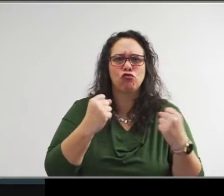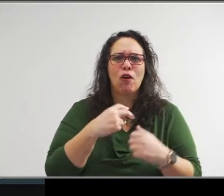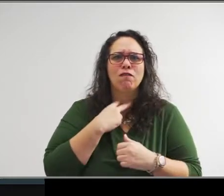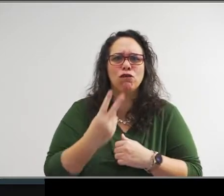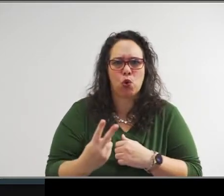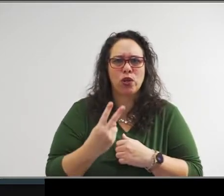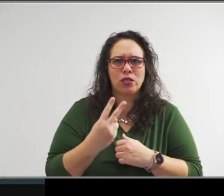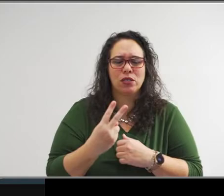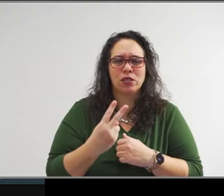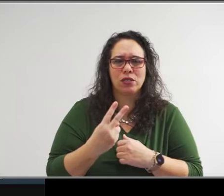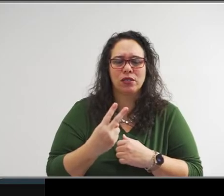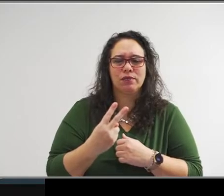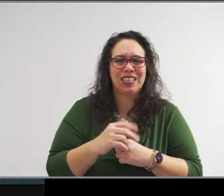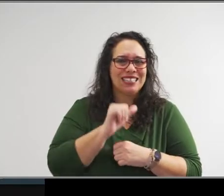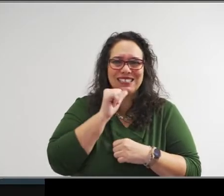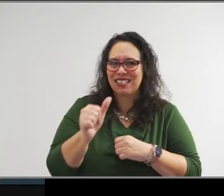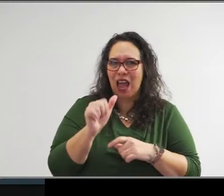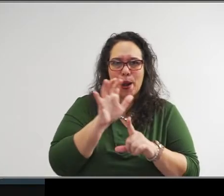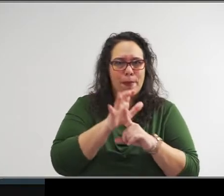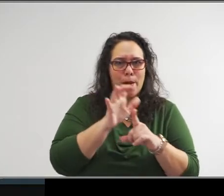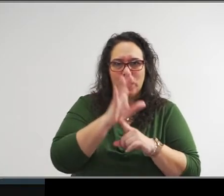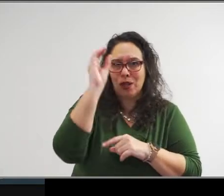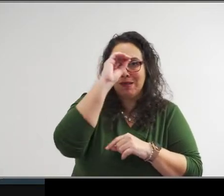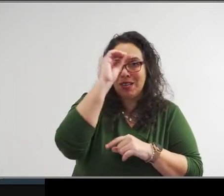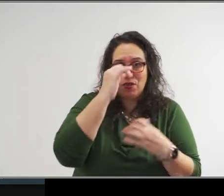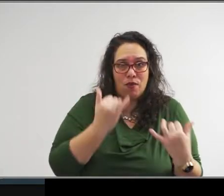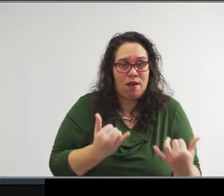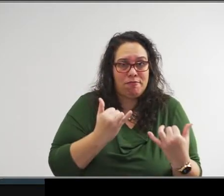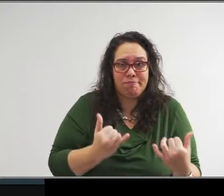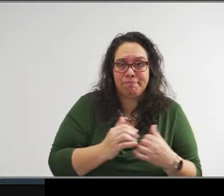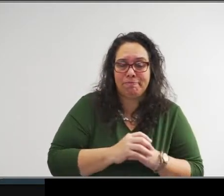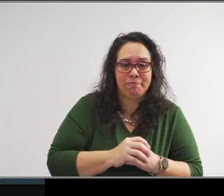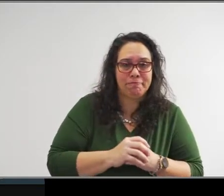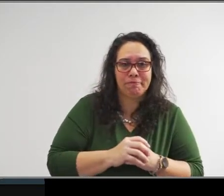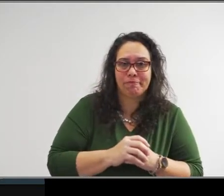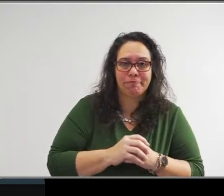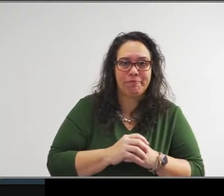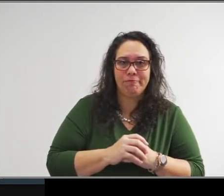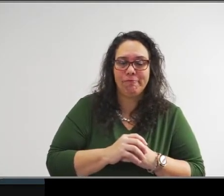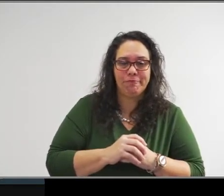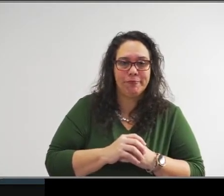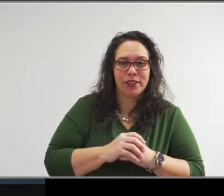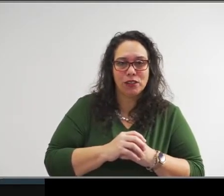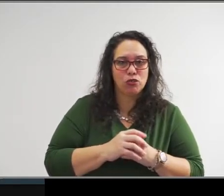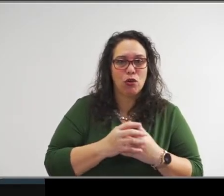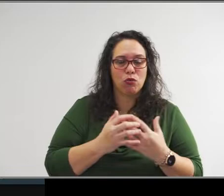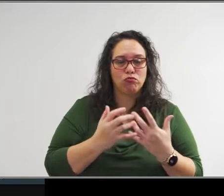It's not a popular opinion to have right now. And as we have this conversation, we understand